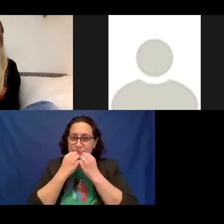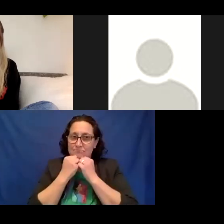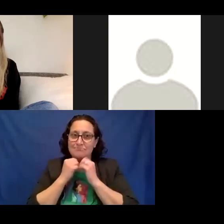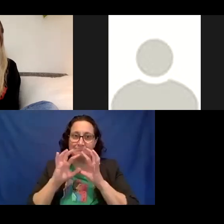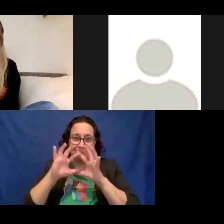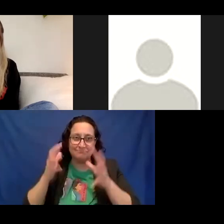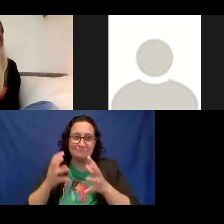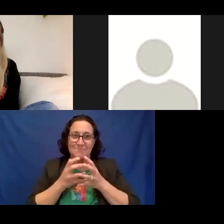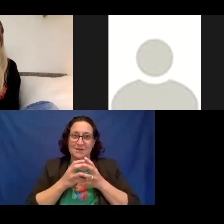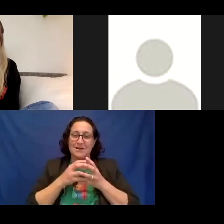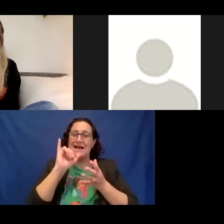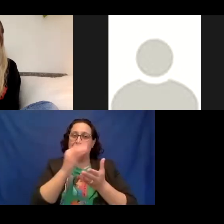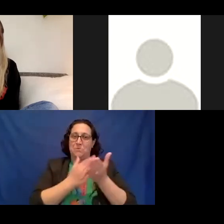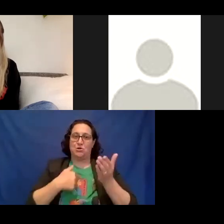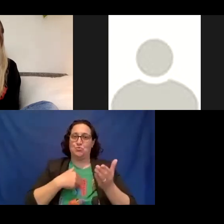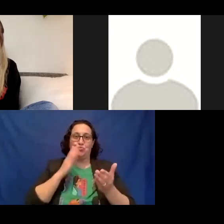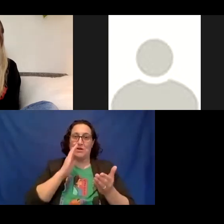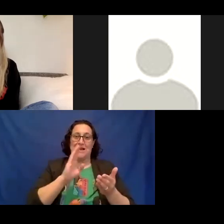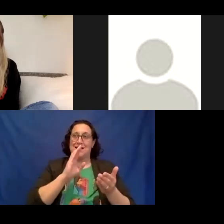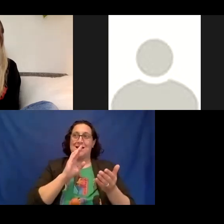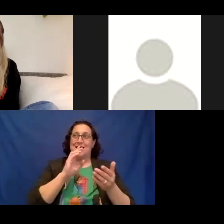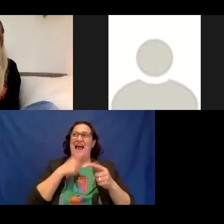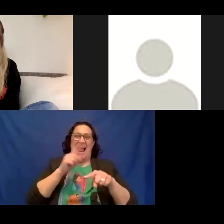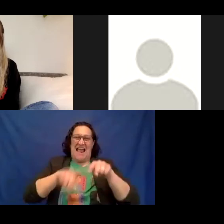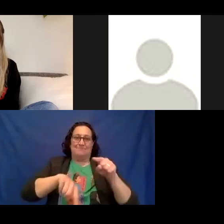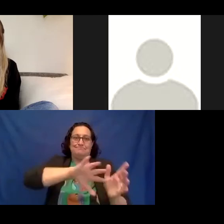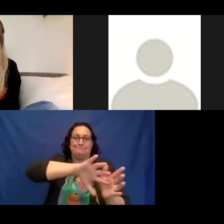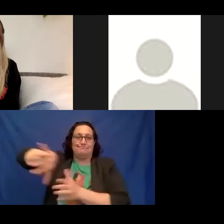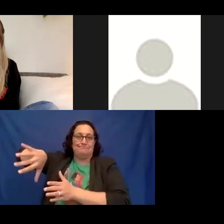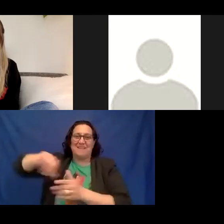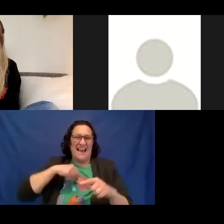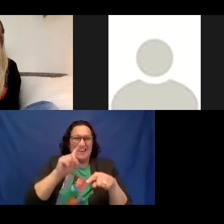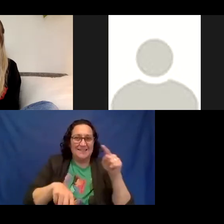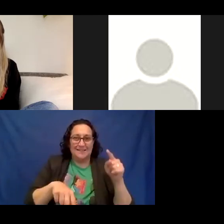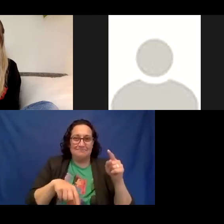so I don't fit into those gender roles but I do consider myself a feminist